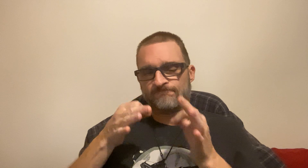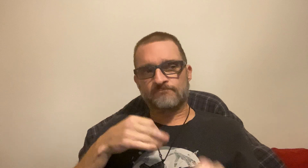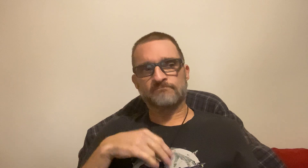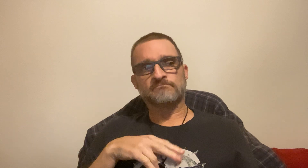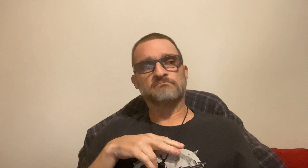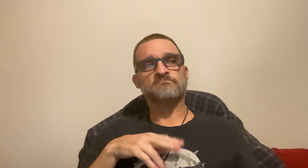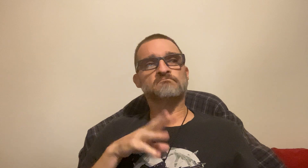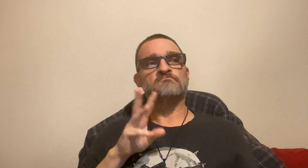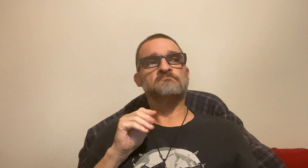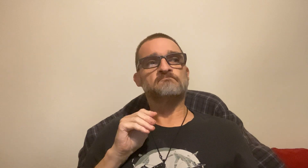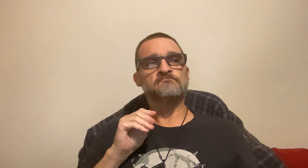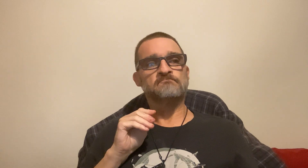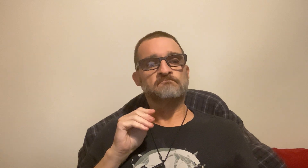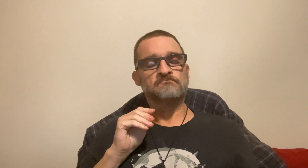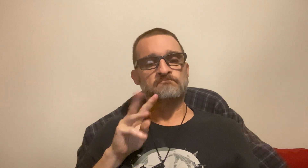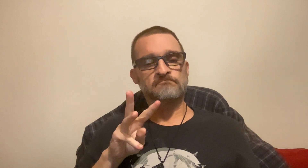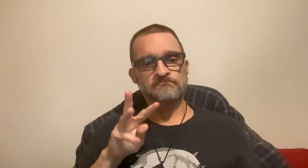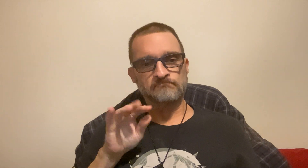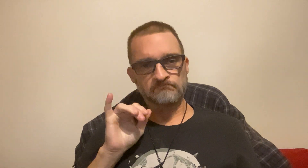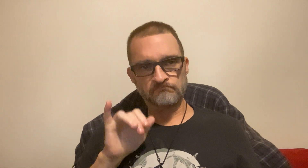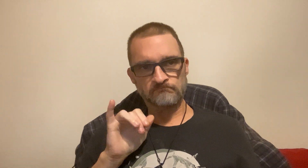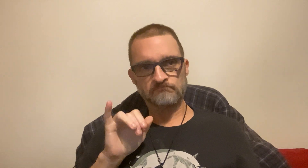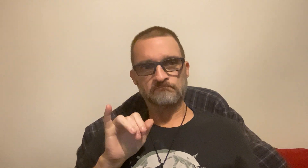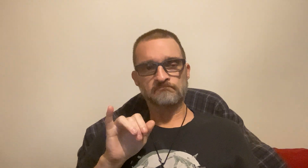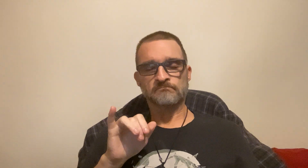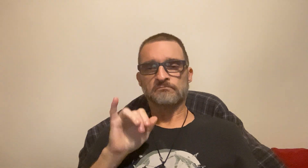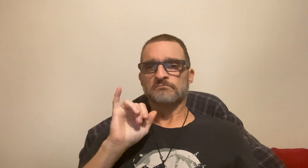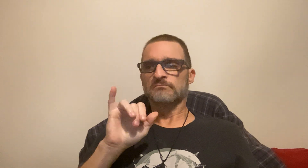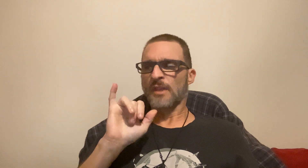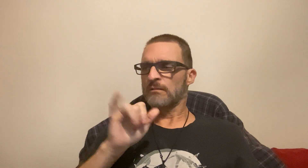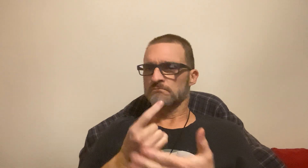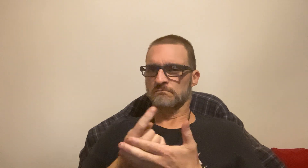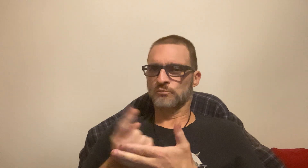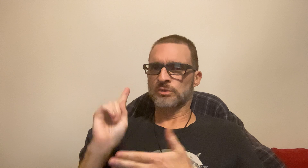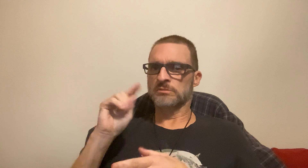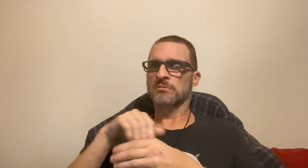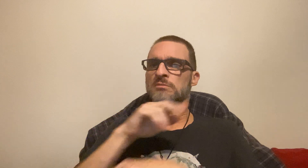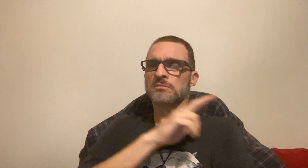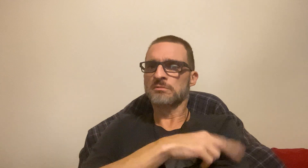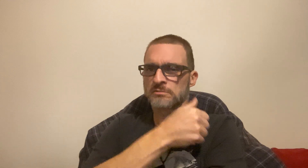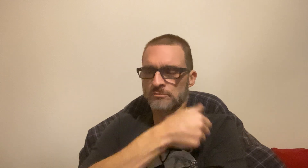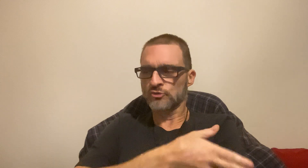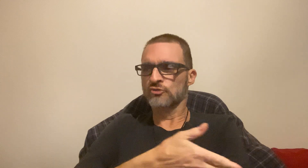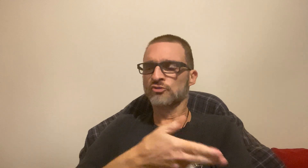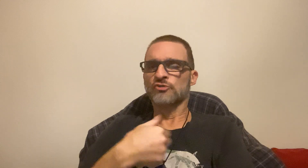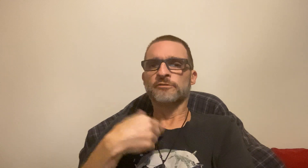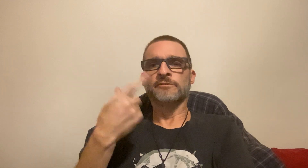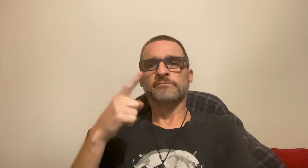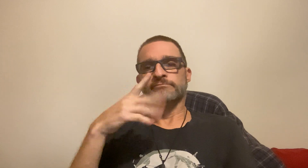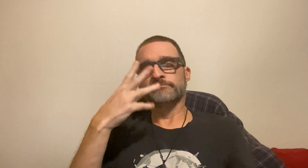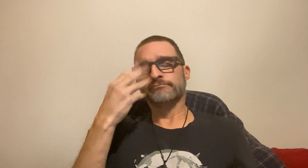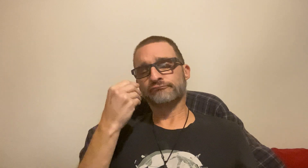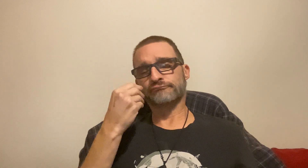They explained and share with what they read. *WOW!* That was last week when I was in the hospital.